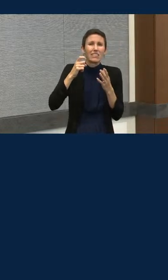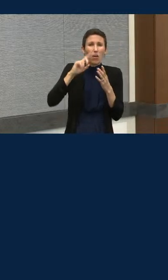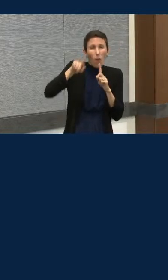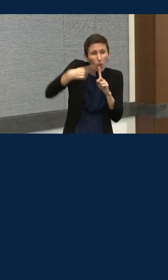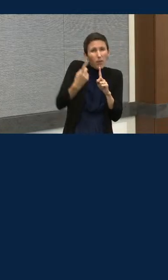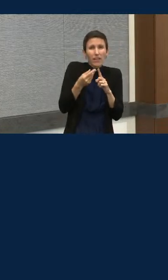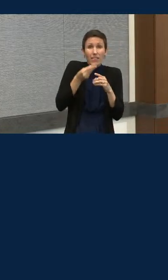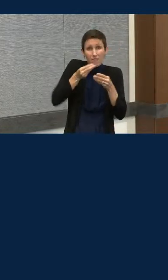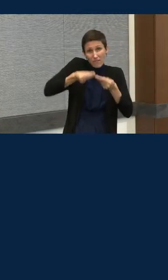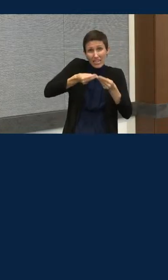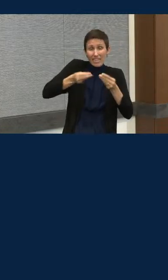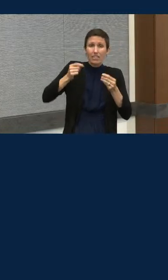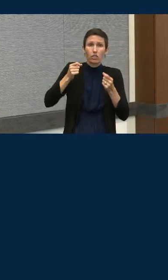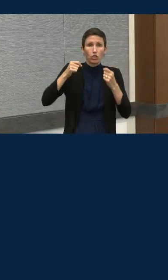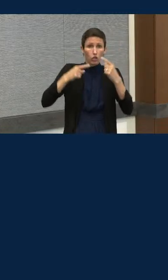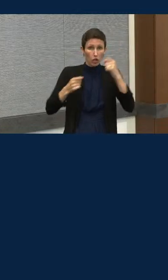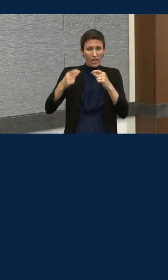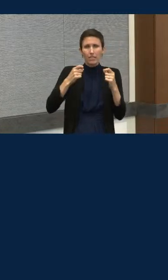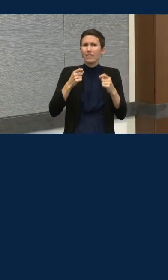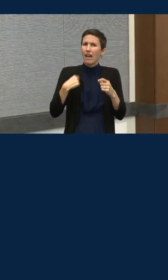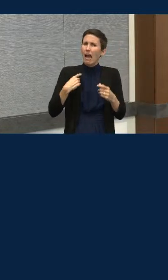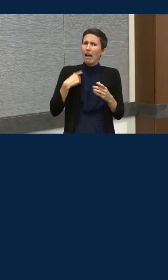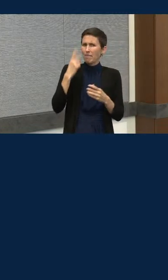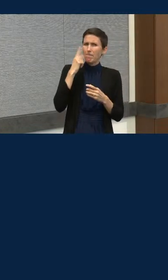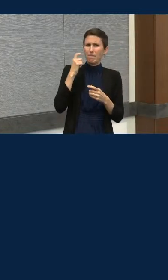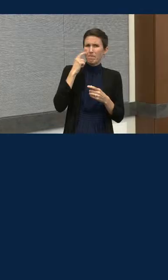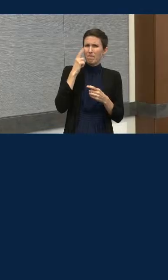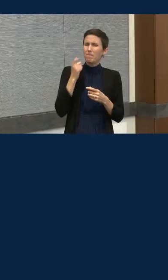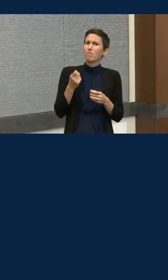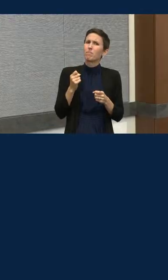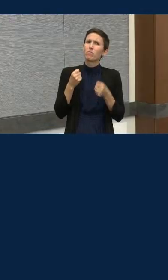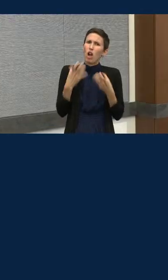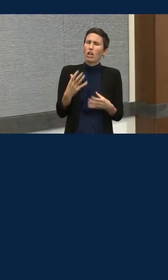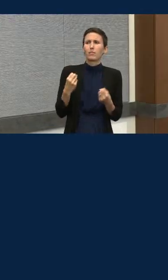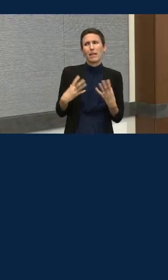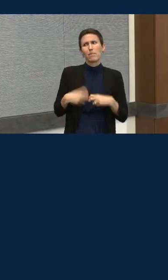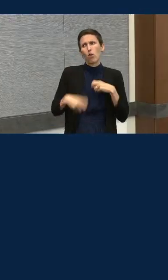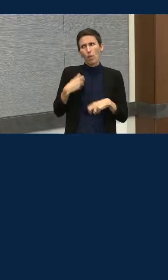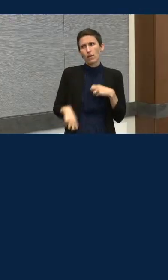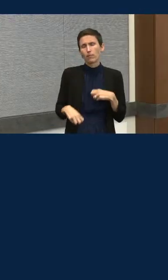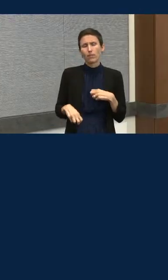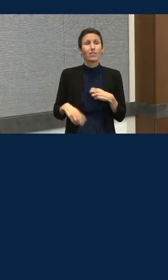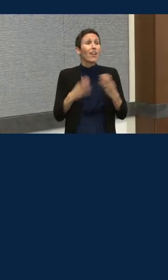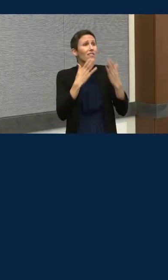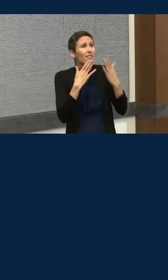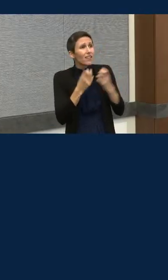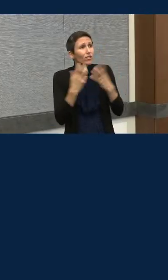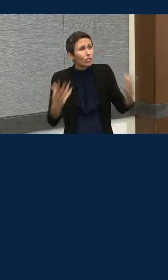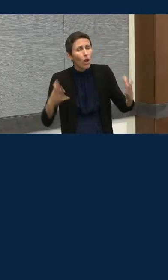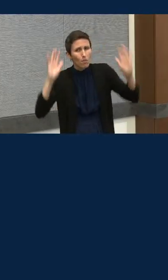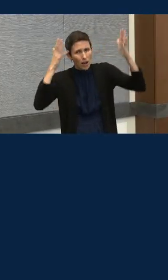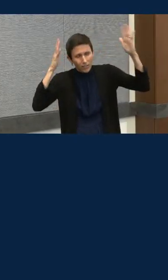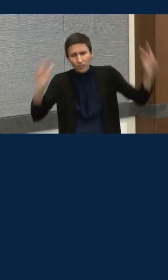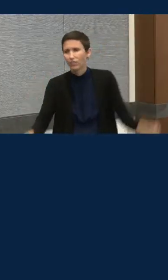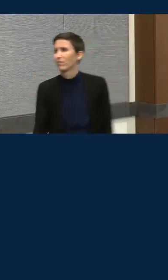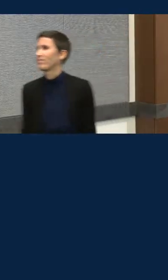Thank you very much, professor and thank you to our